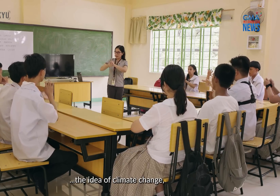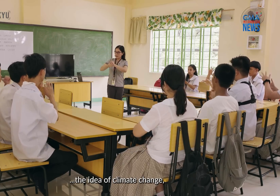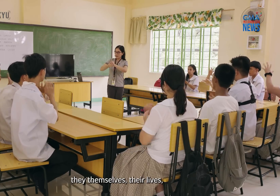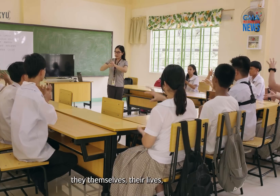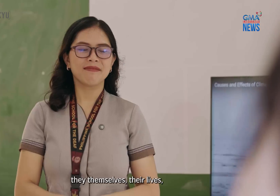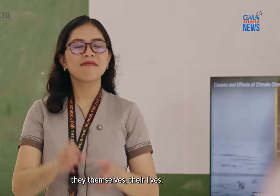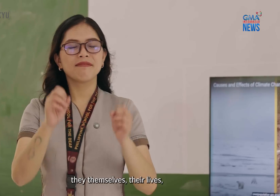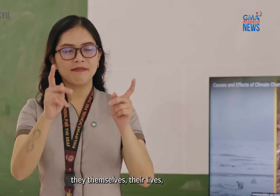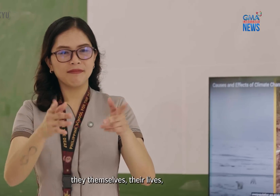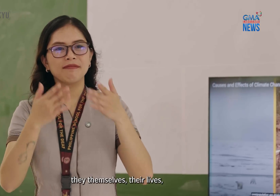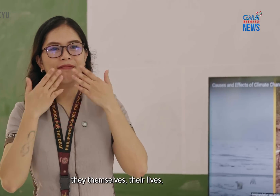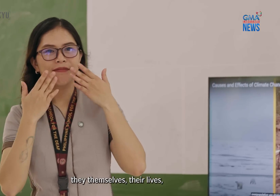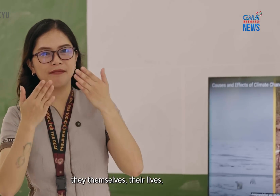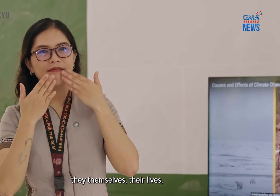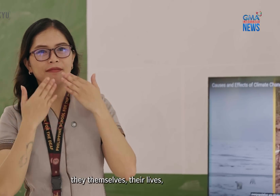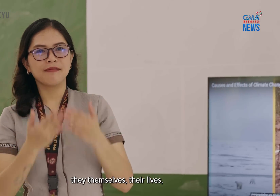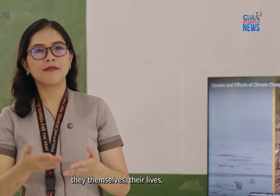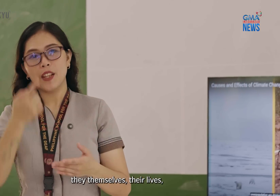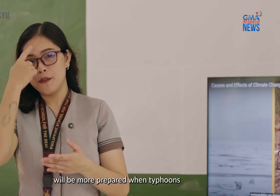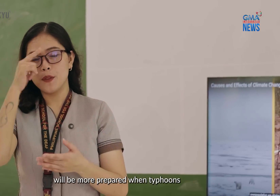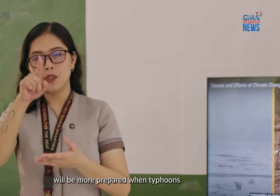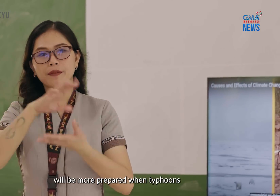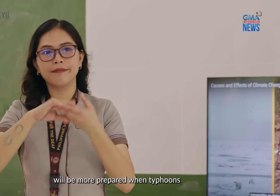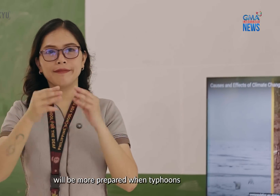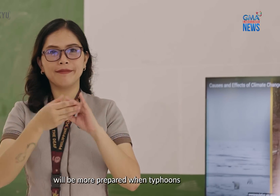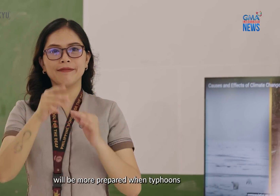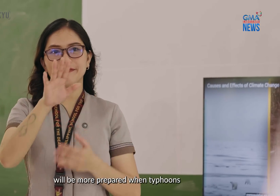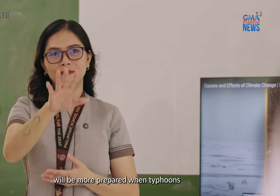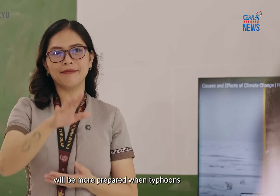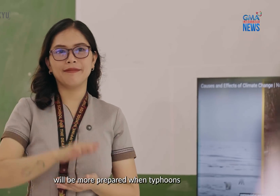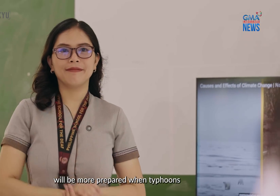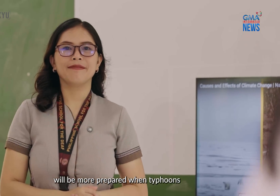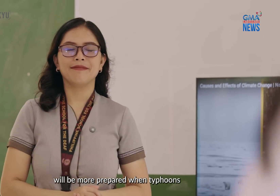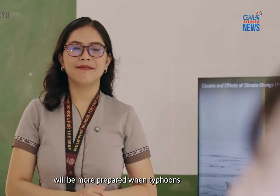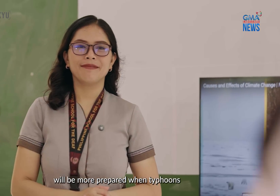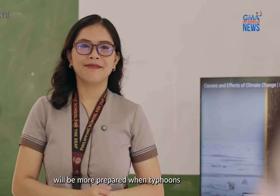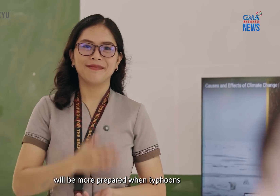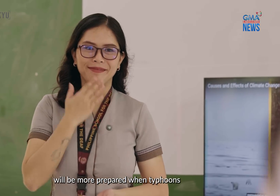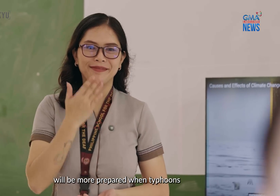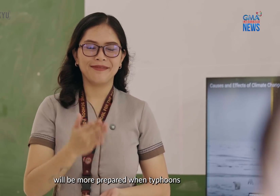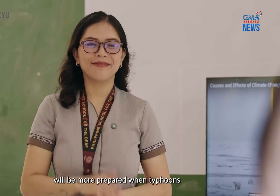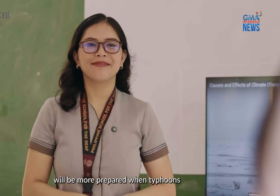When they learn this, especially the signs and the concept,